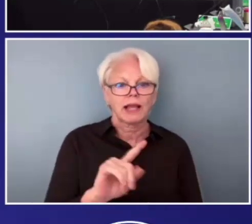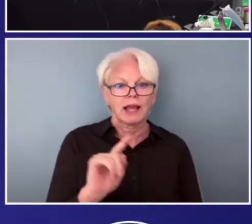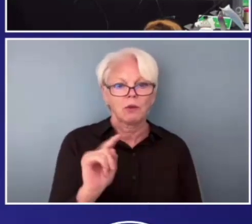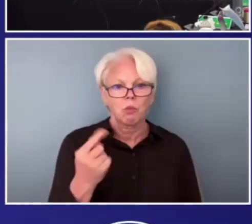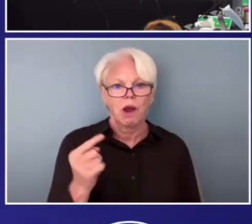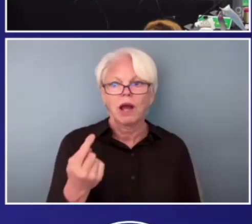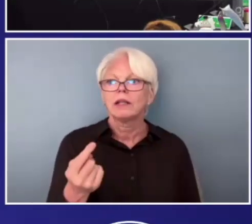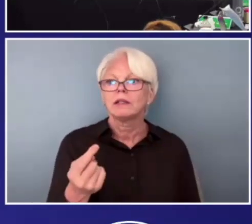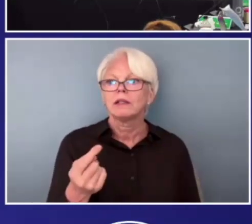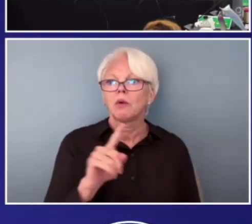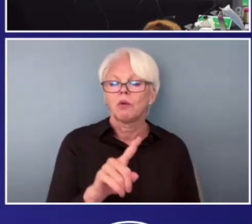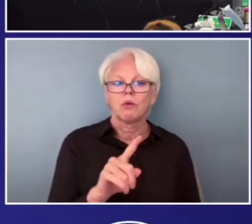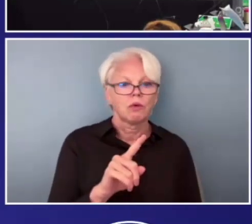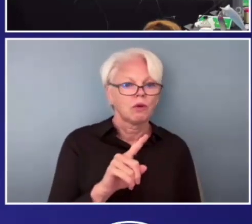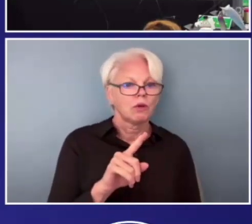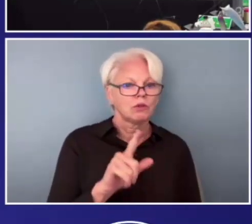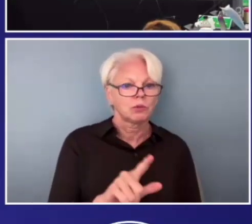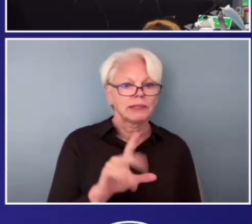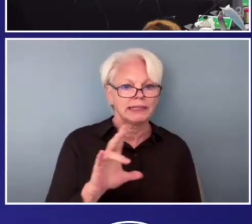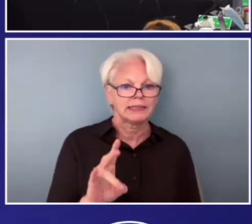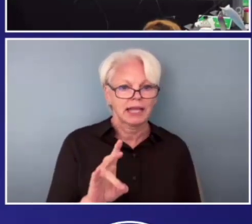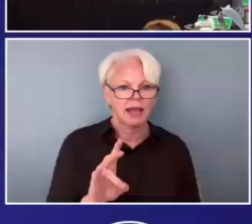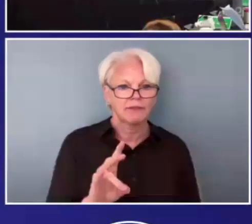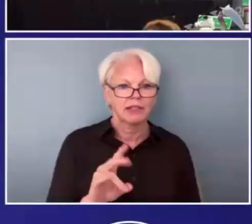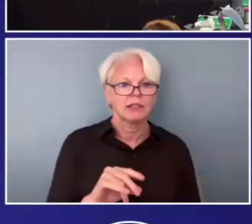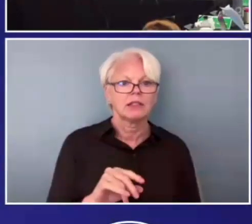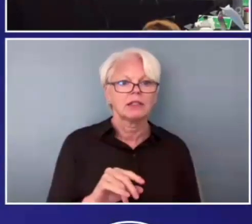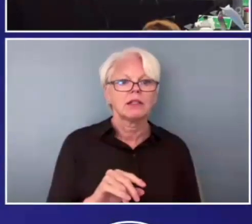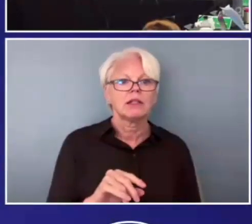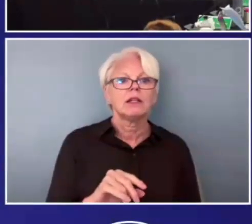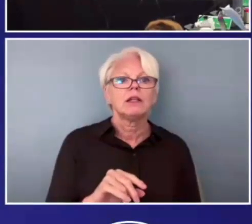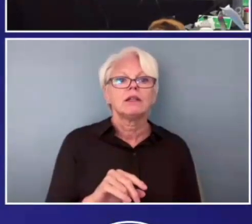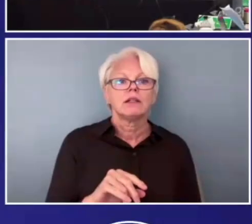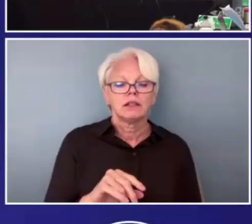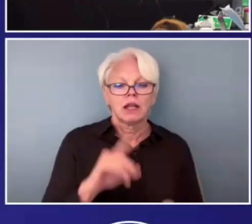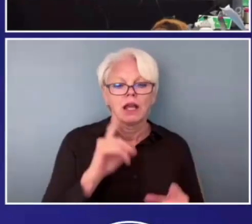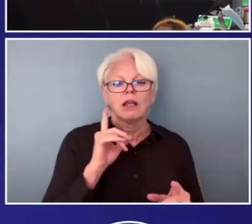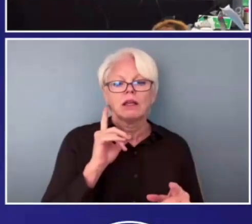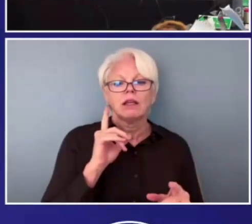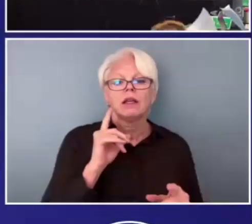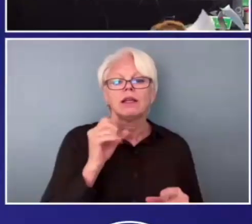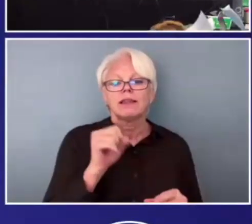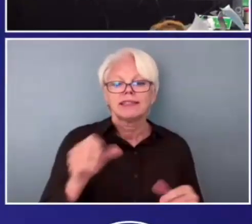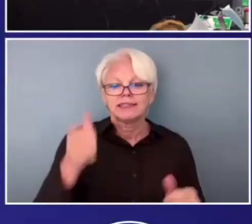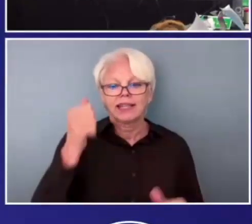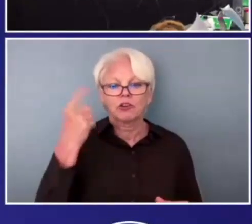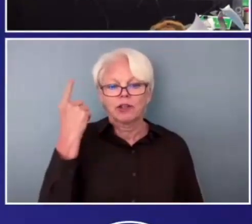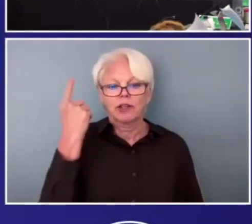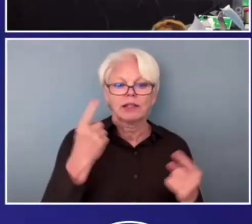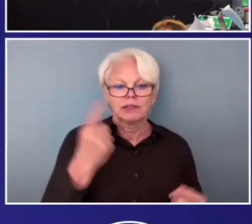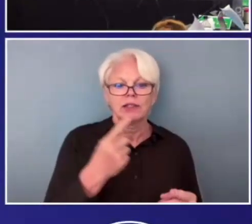2027, the Secretary initially considers the borrowers' reasonable and affordable payment amount to be an amount equal to the